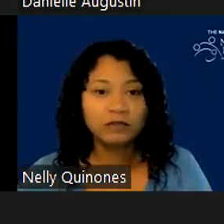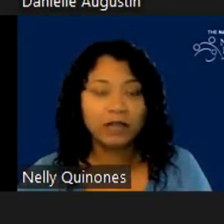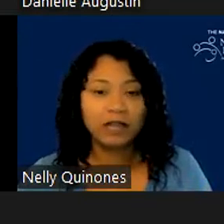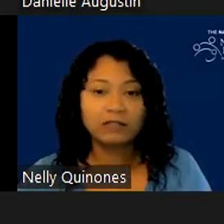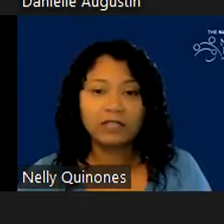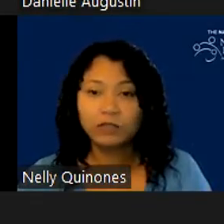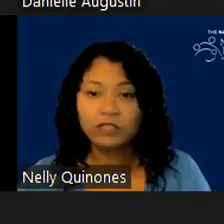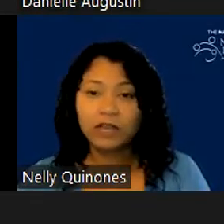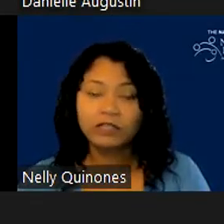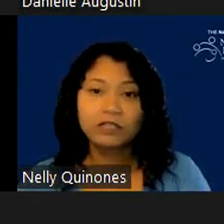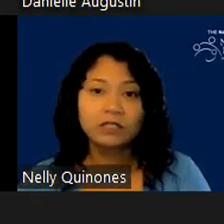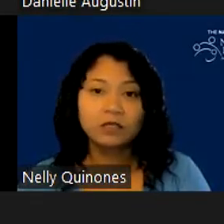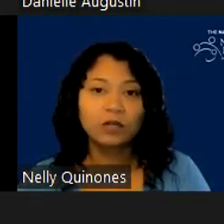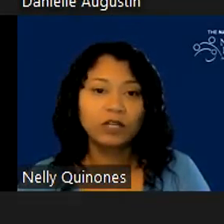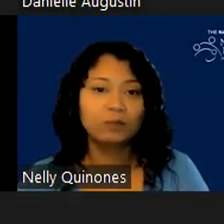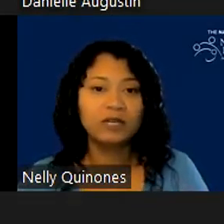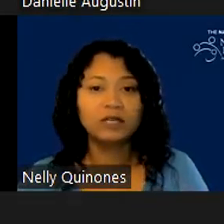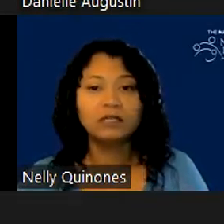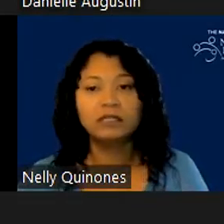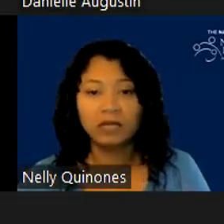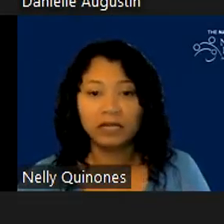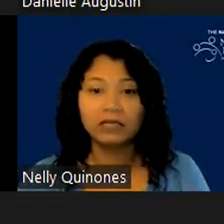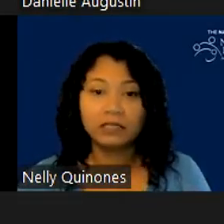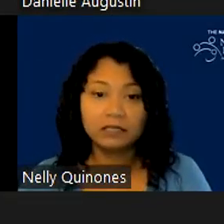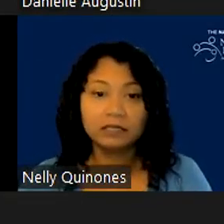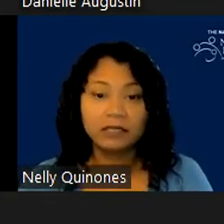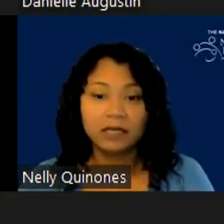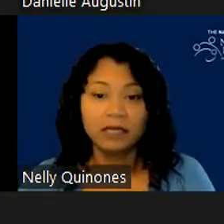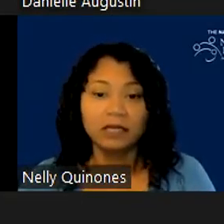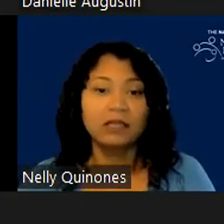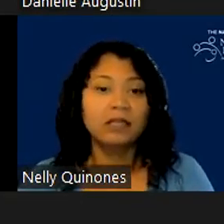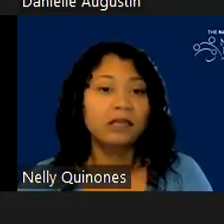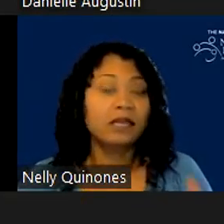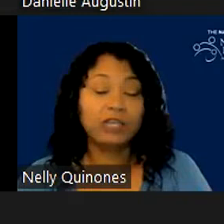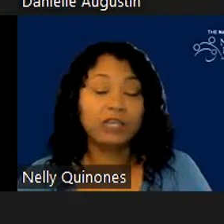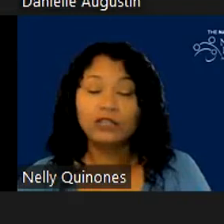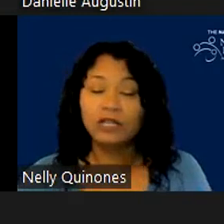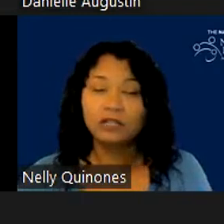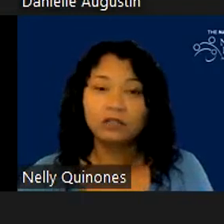lifestyle risk factors, and what can be done to mitigate these. The education that is offered